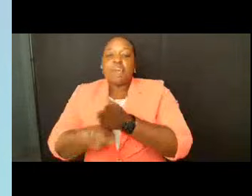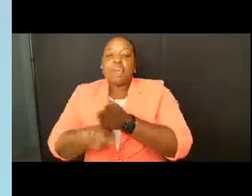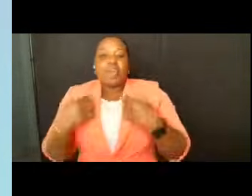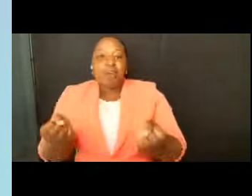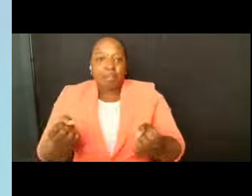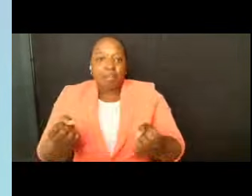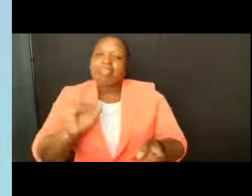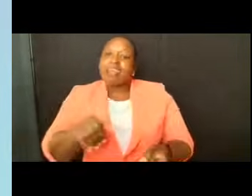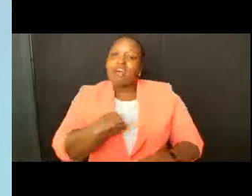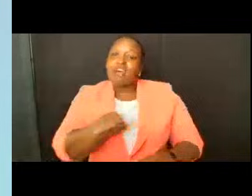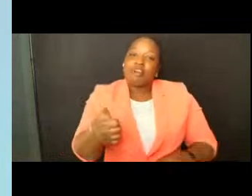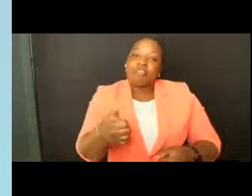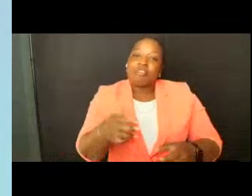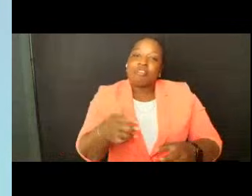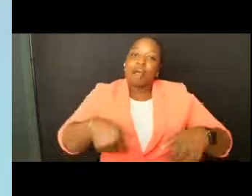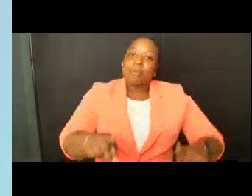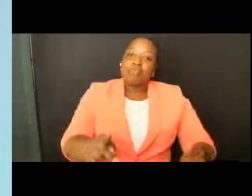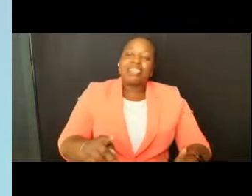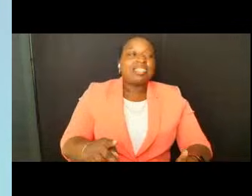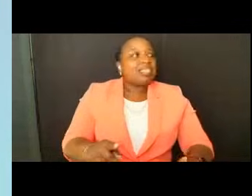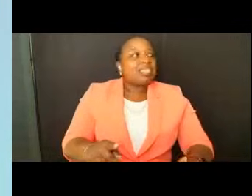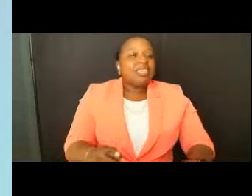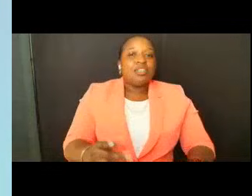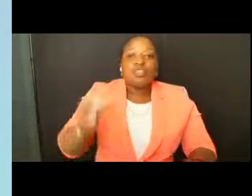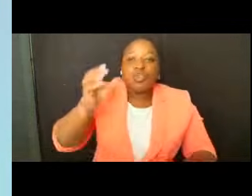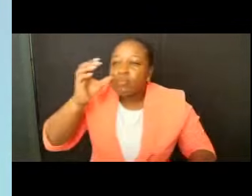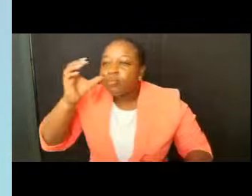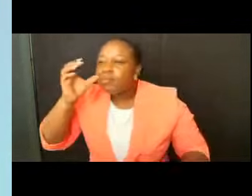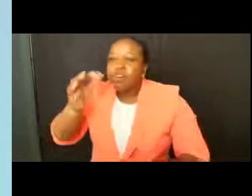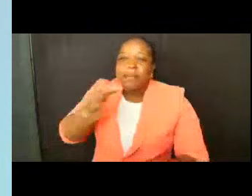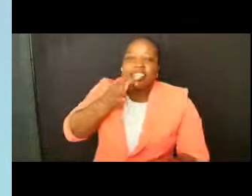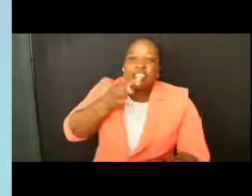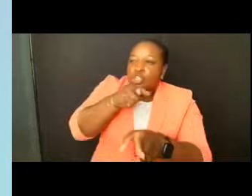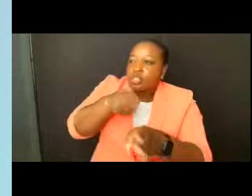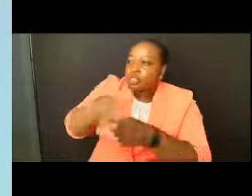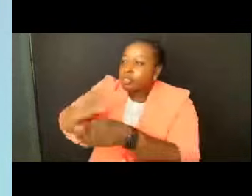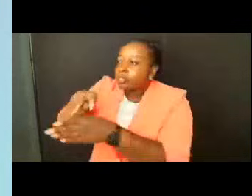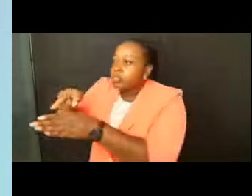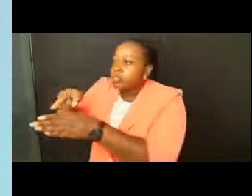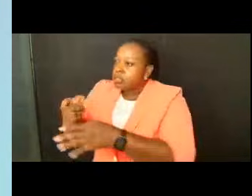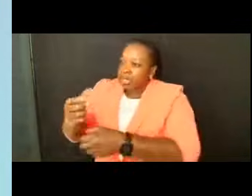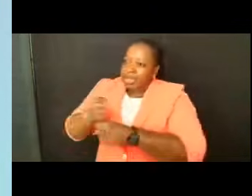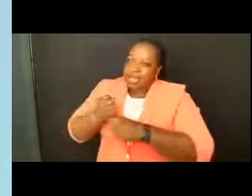to hear from experts and to get more involved. These materials will be archived and available